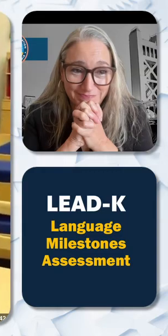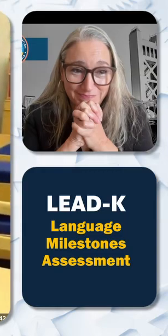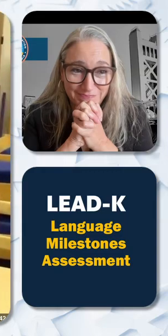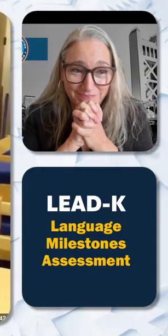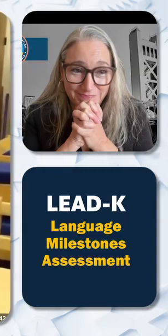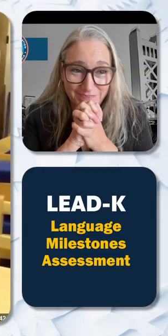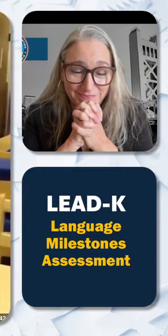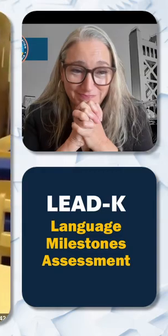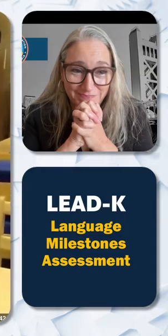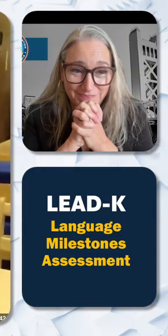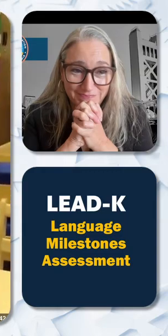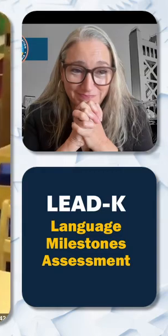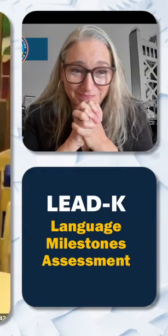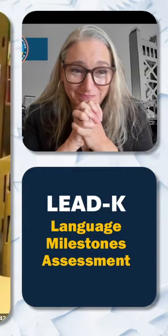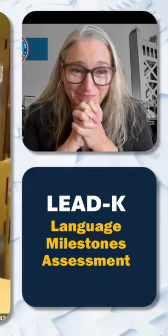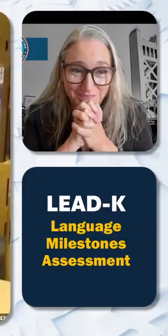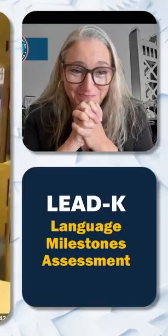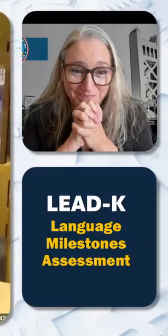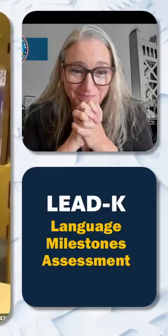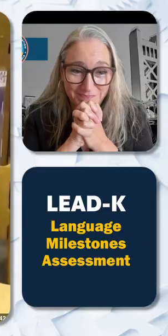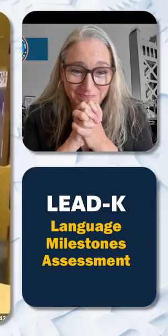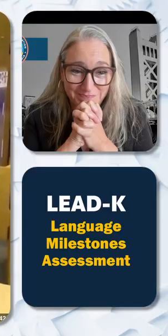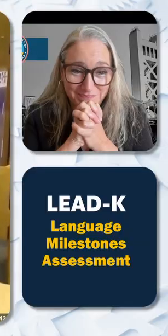clothes? Yeah." In the following scene,